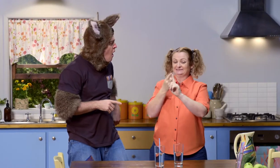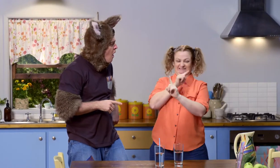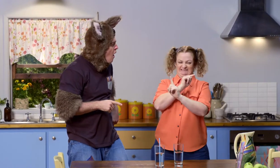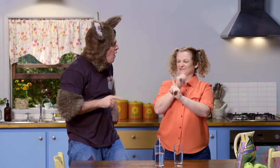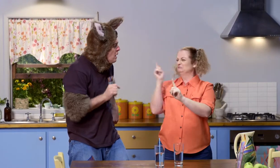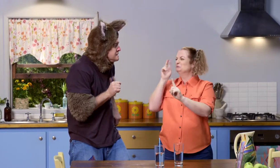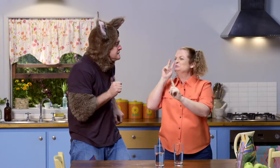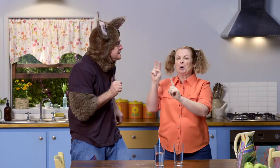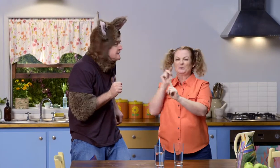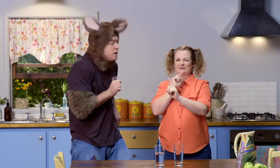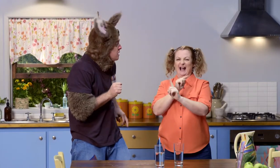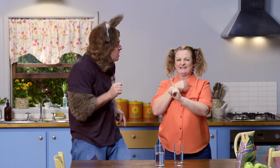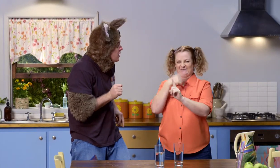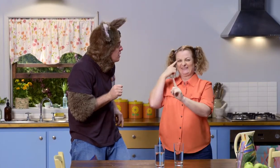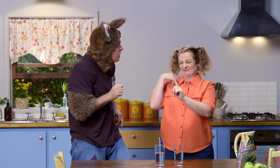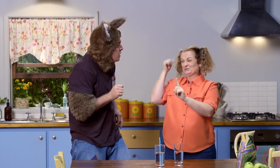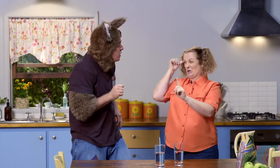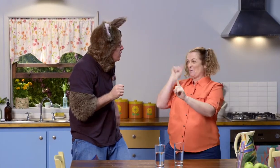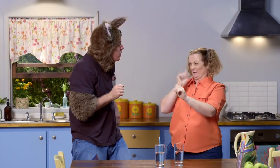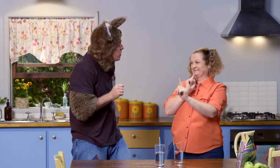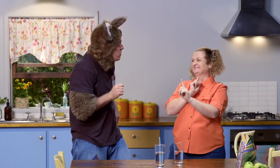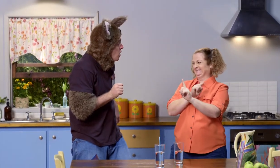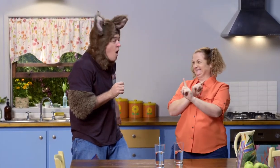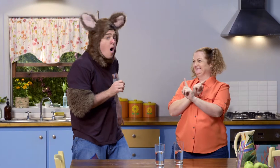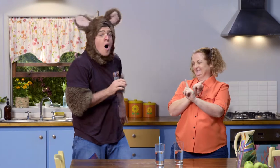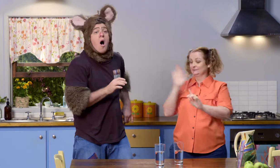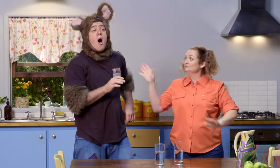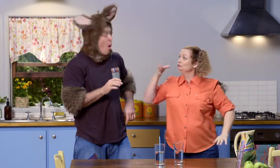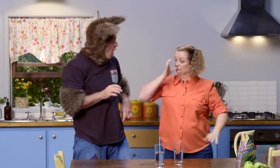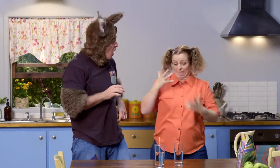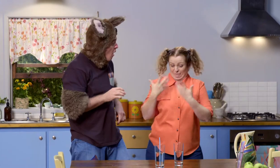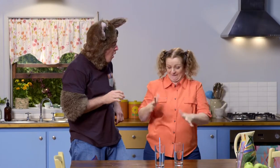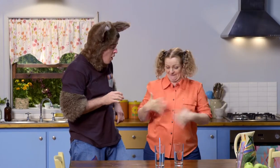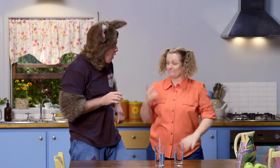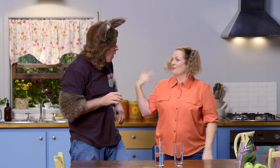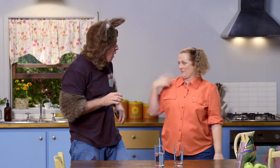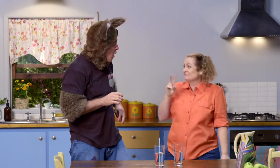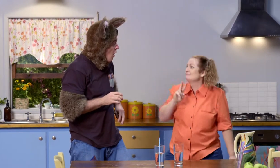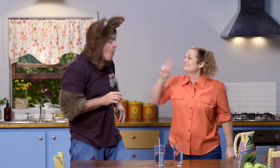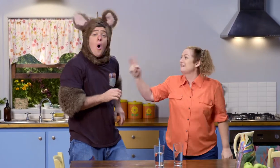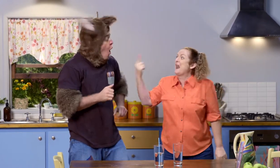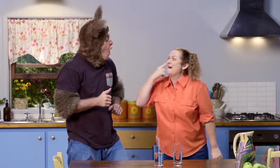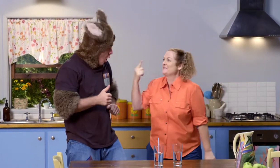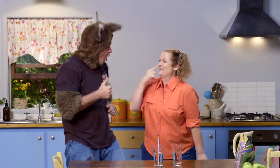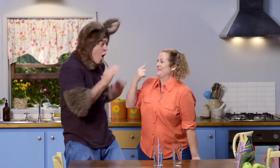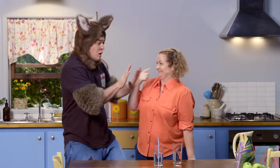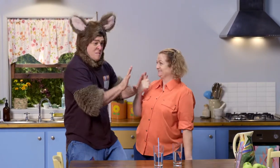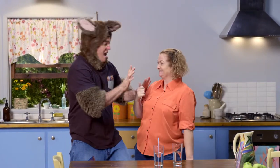And, I'm thinking that I might know what that strange thing is that you saw. Once we've finished our drink, we can go and have a look.